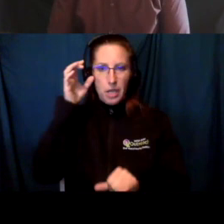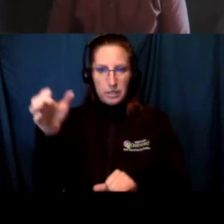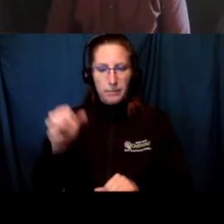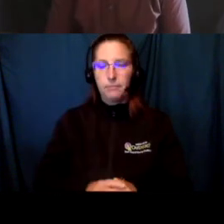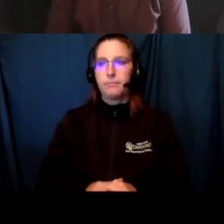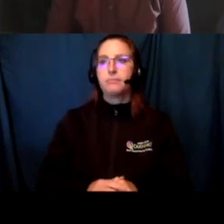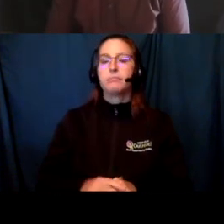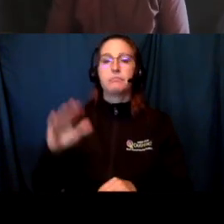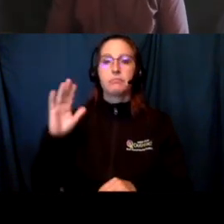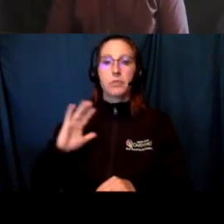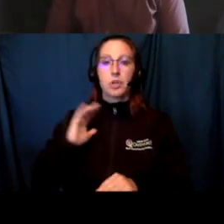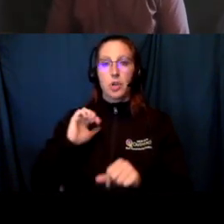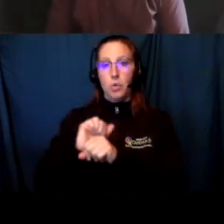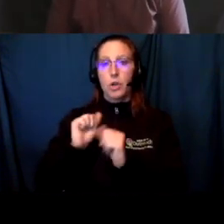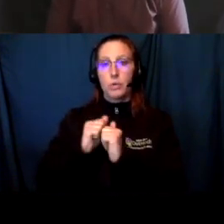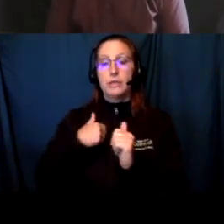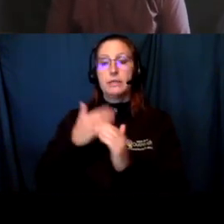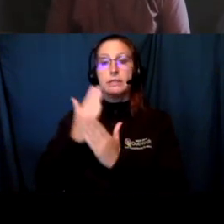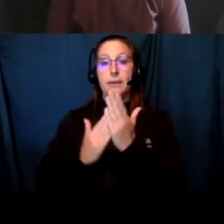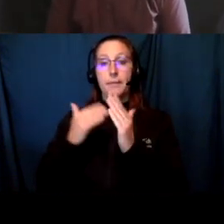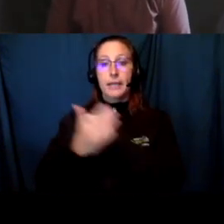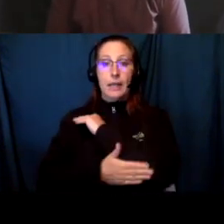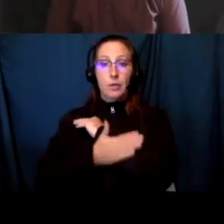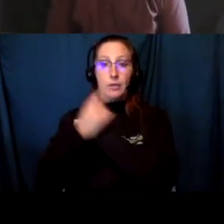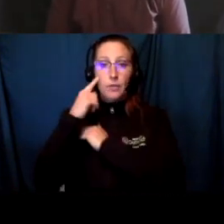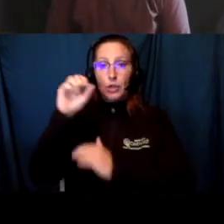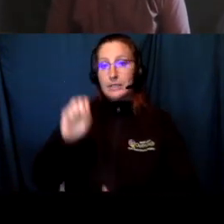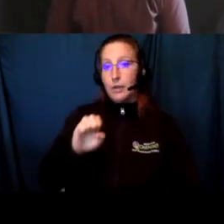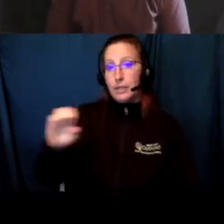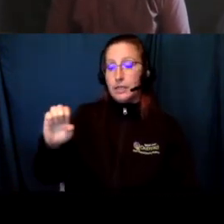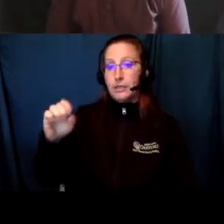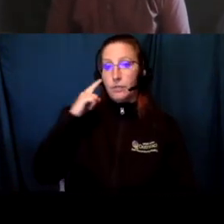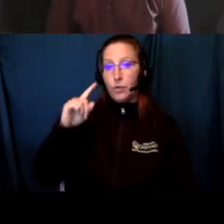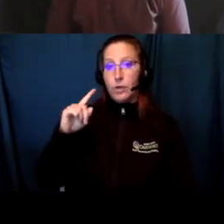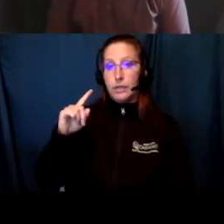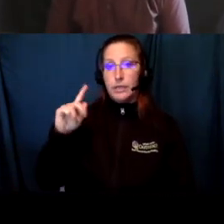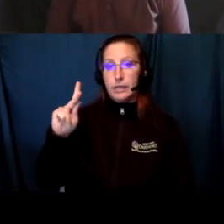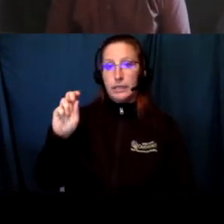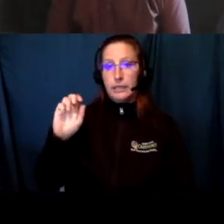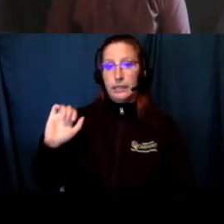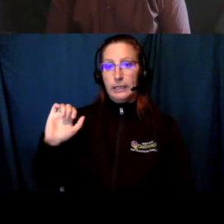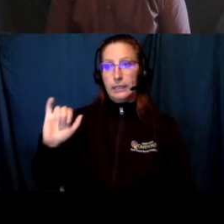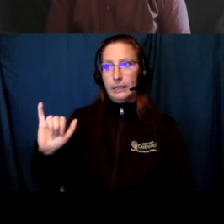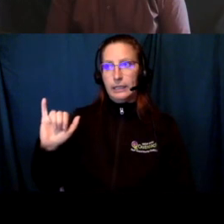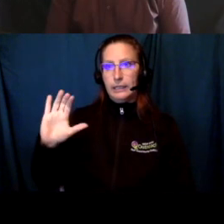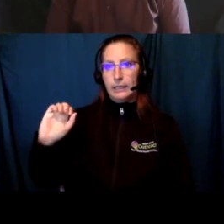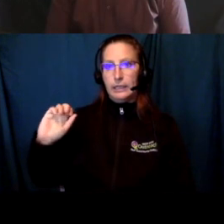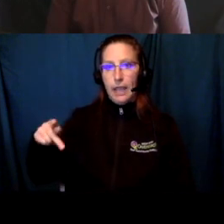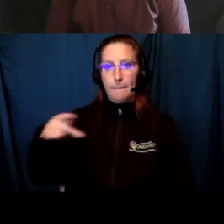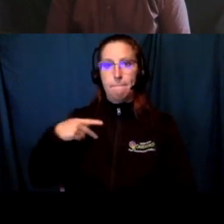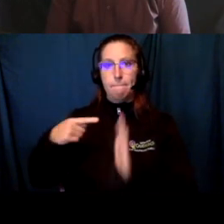counties in southeast Wisconsin on the uh the PCAT model and so we're just excited to be